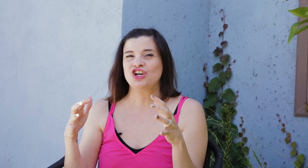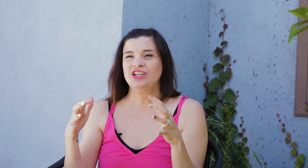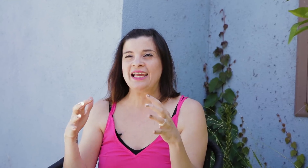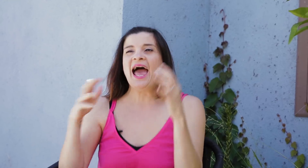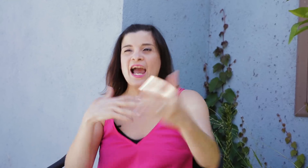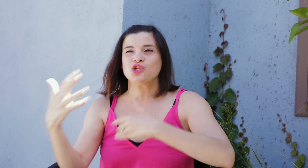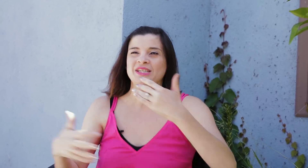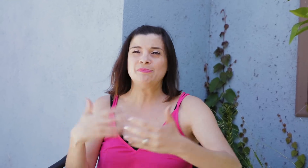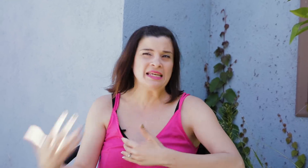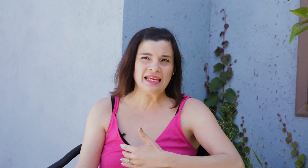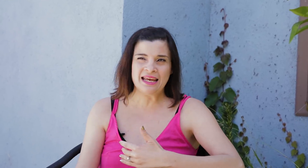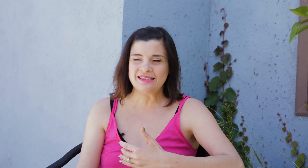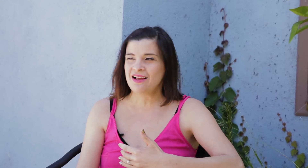actually speaking in ASL.